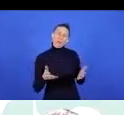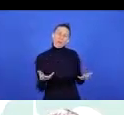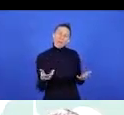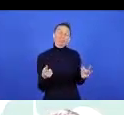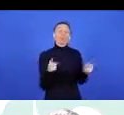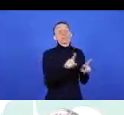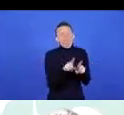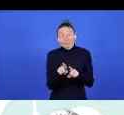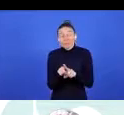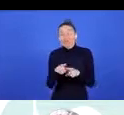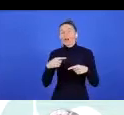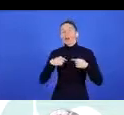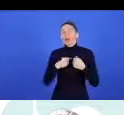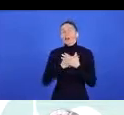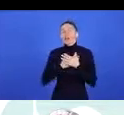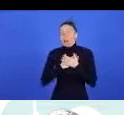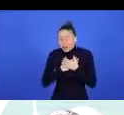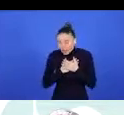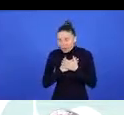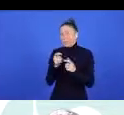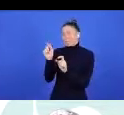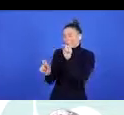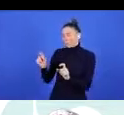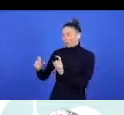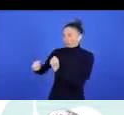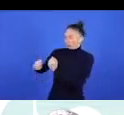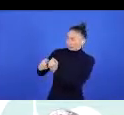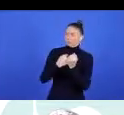to make a fuss and to patiently wait for me. I was also